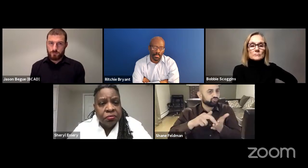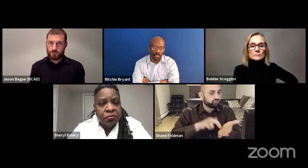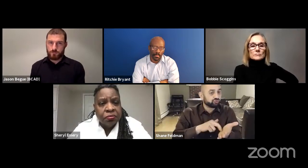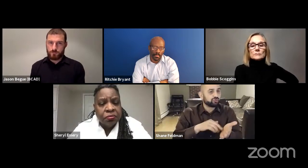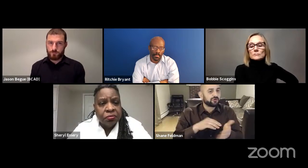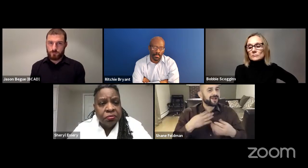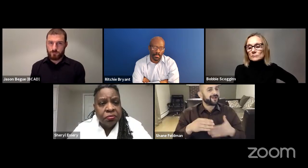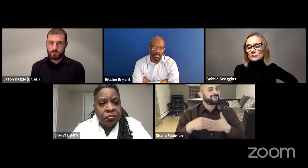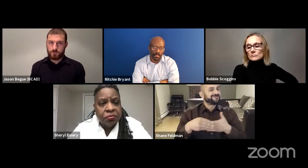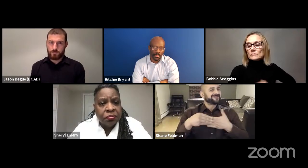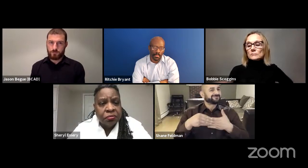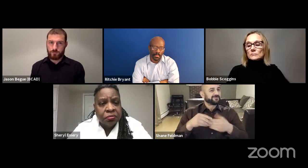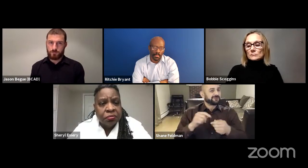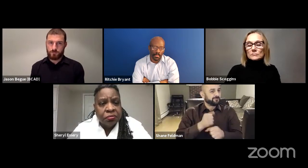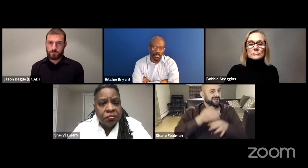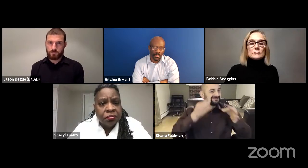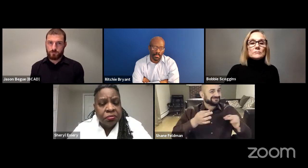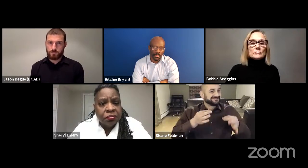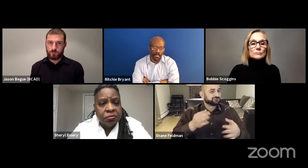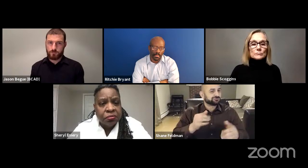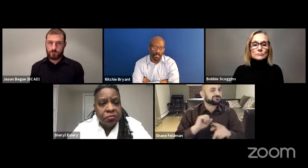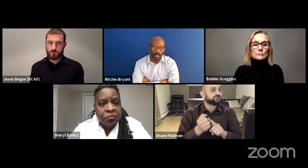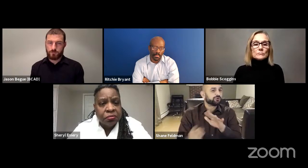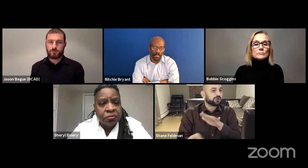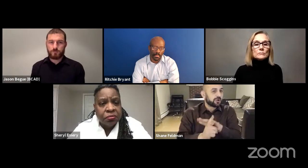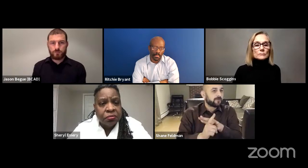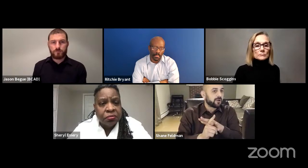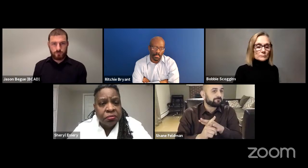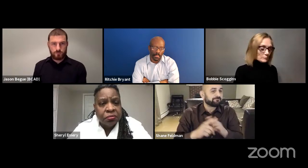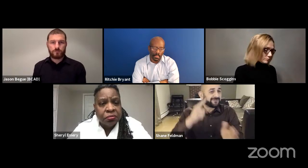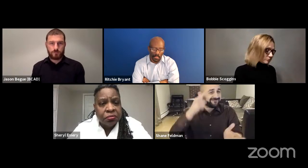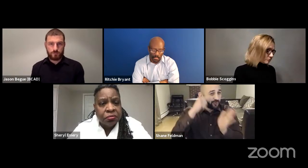of subject matter experts who would develop those regulations, and they would also have